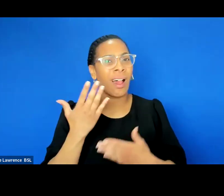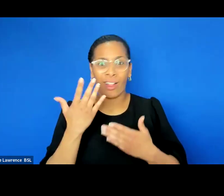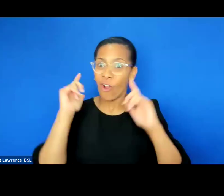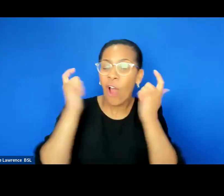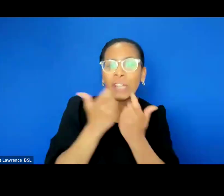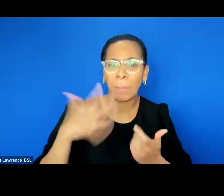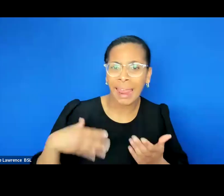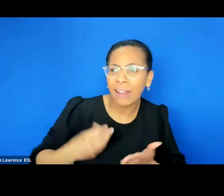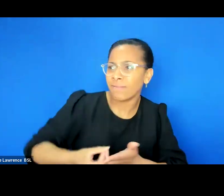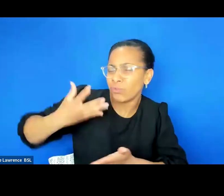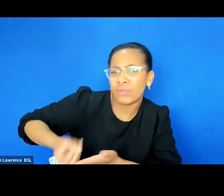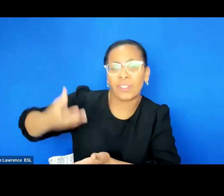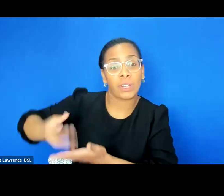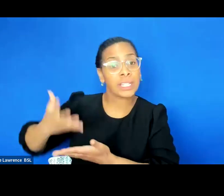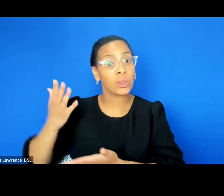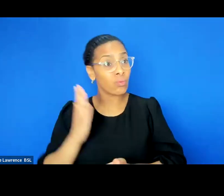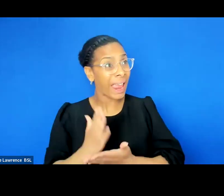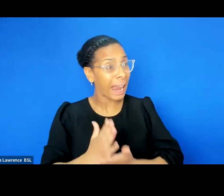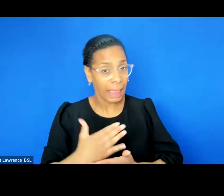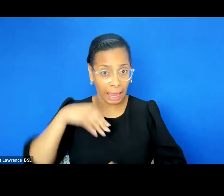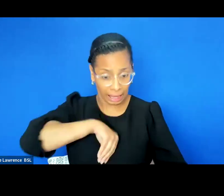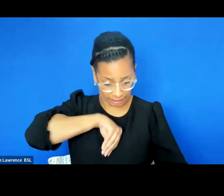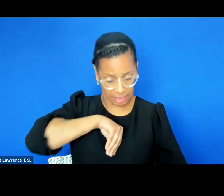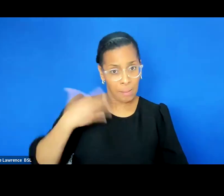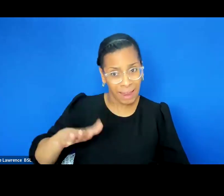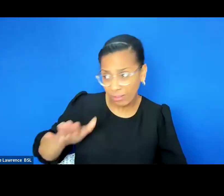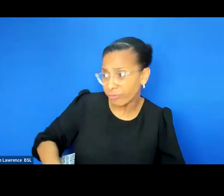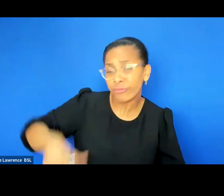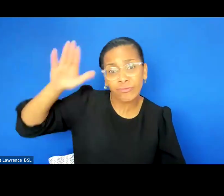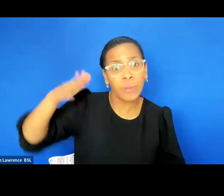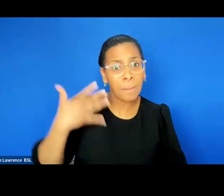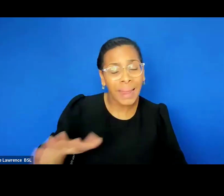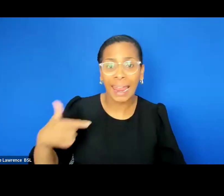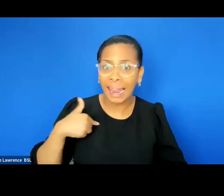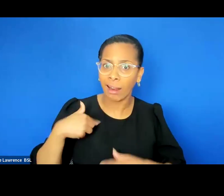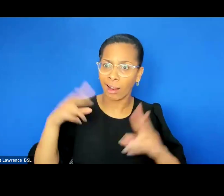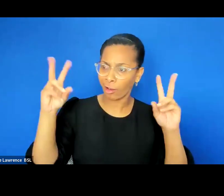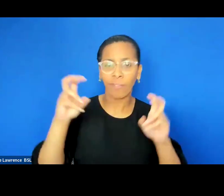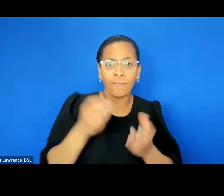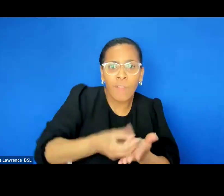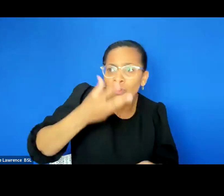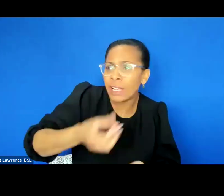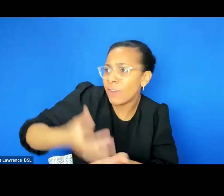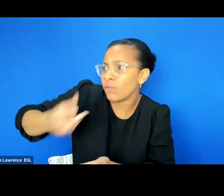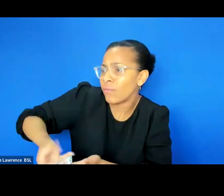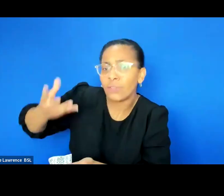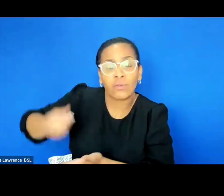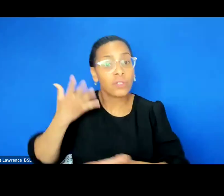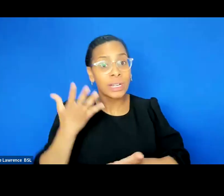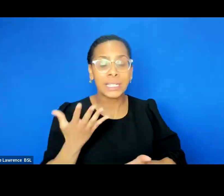I've actually been a professional fundraiser my entire career. It was a fluke, complete fluke.